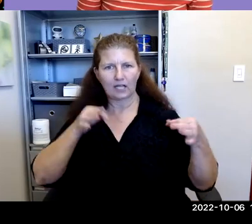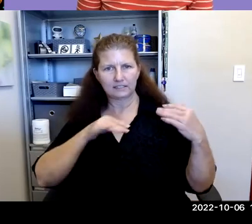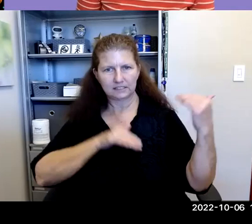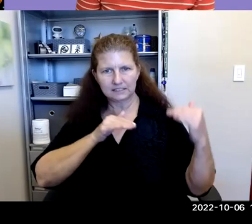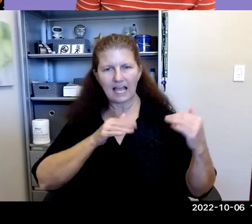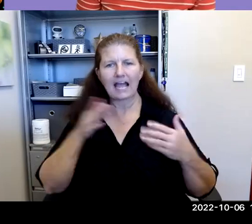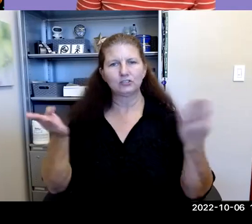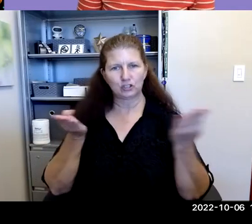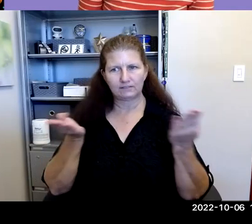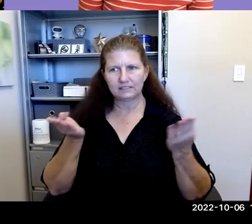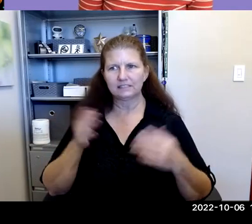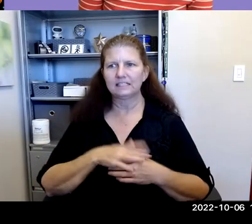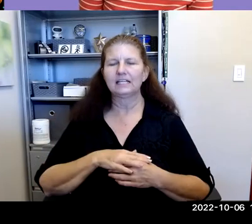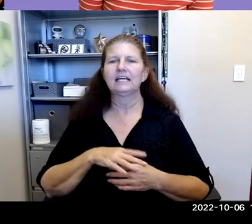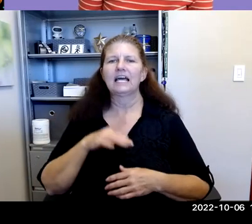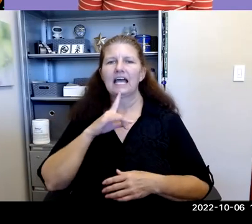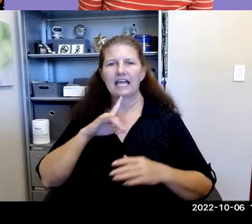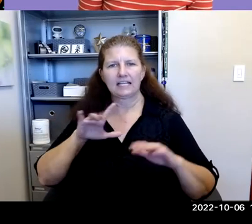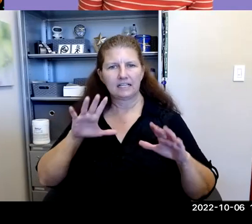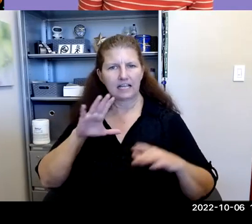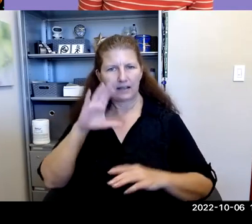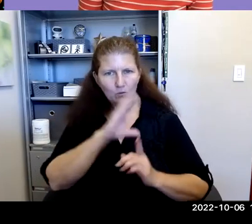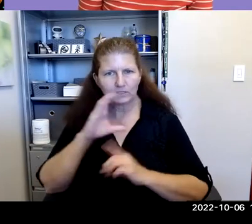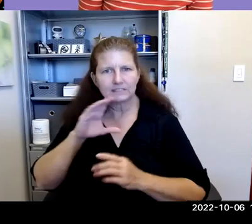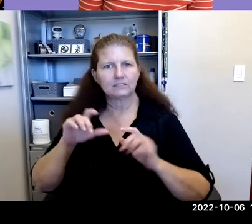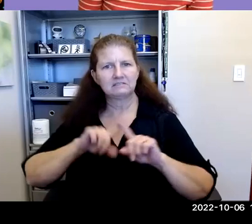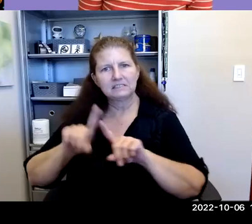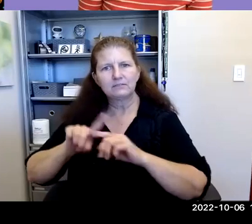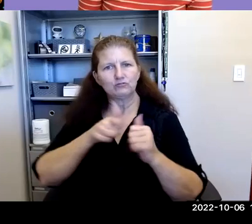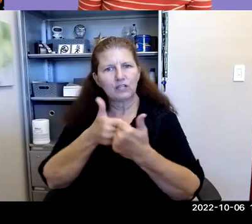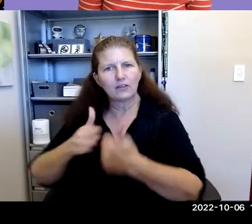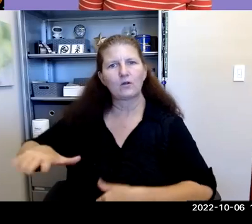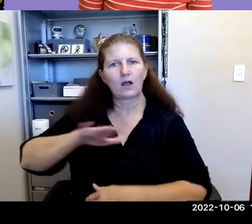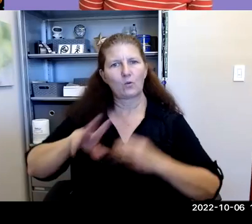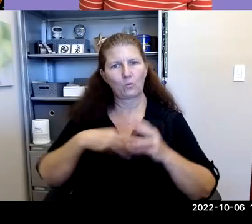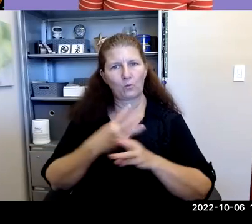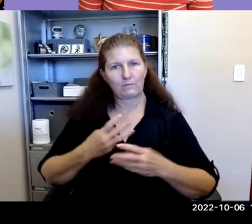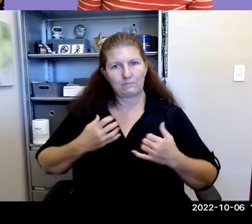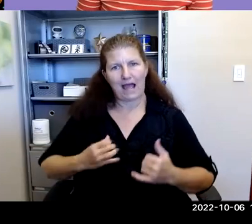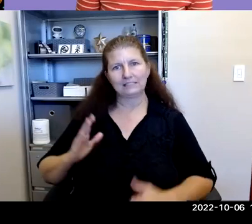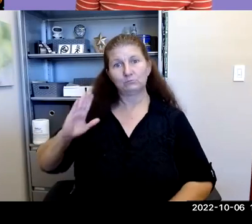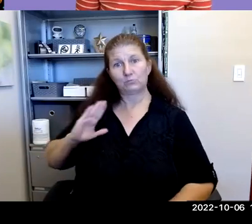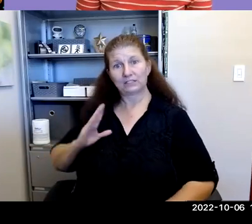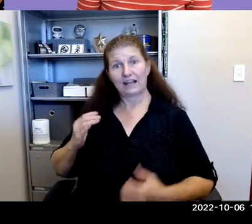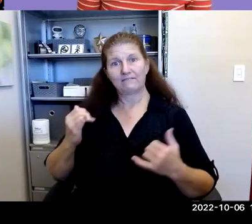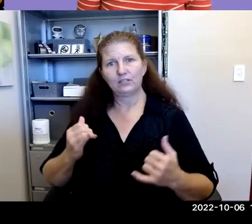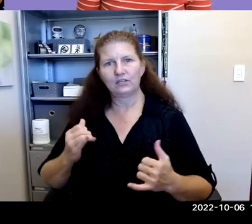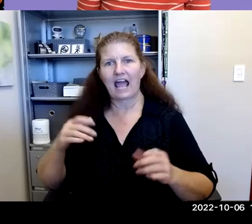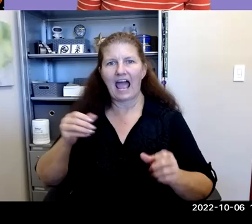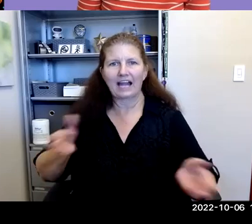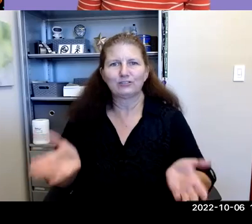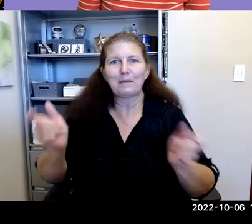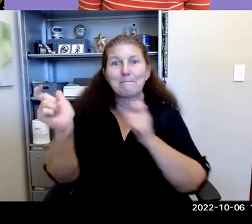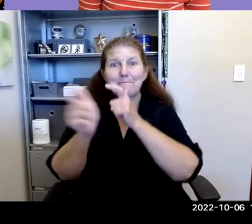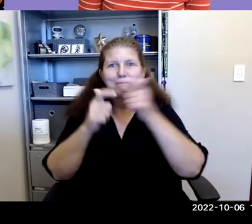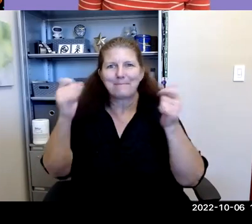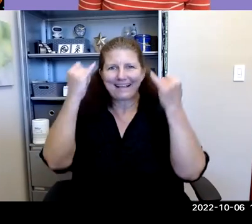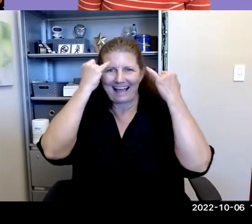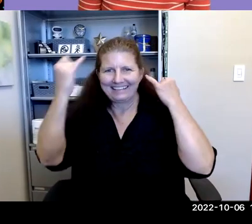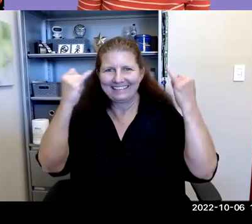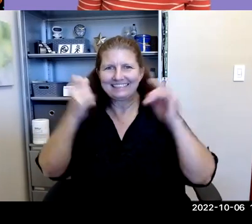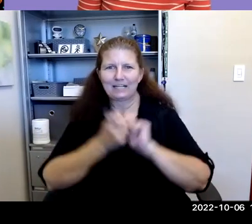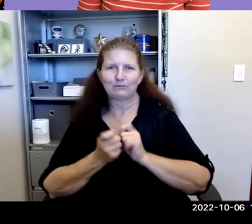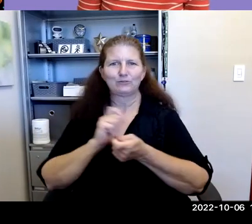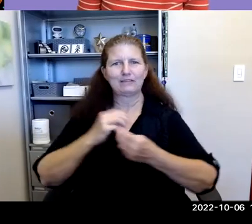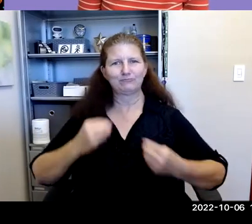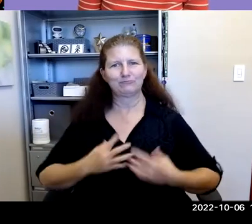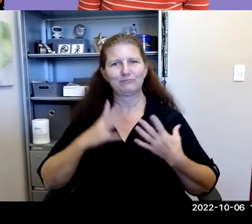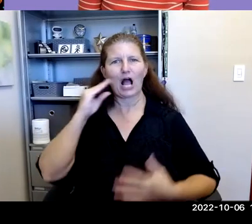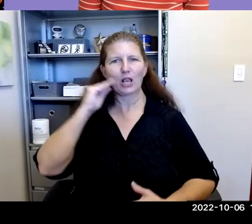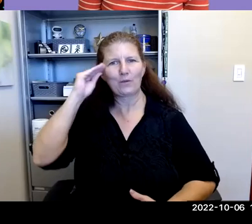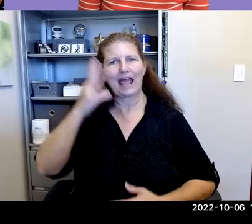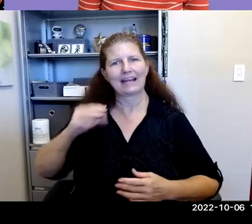Heather McCarty: The lit and center explores challenges facing our community in the world, past, present, and future, and Fosters big ideas that will inspire and transform a lonely and the larger community for the better.